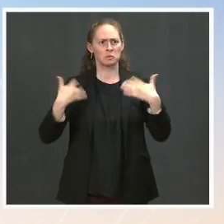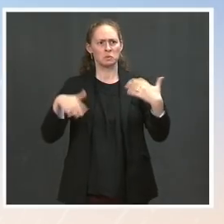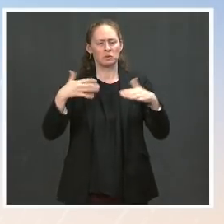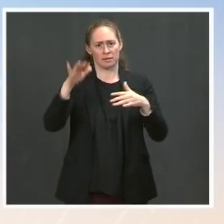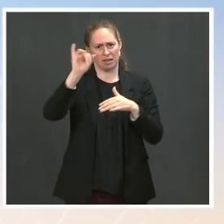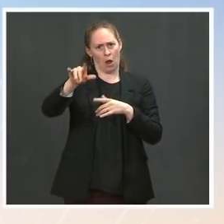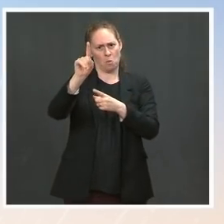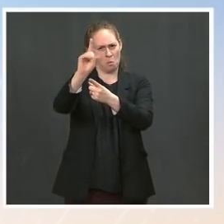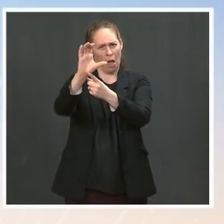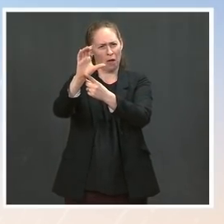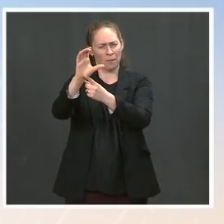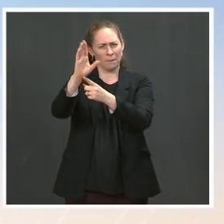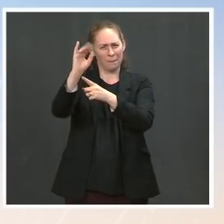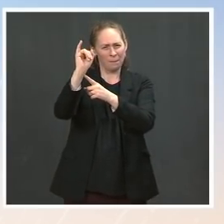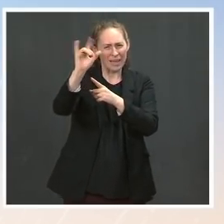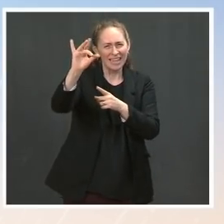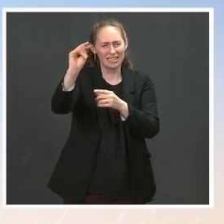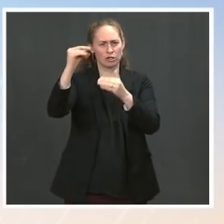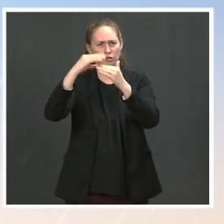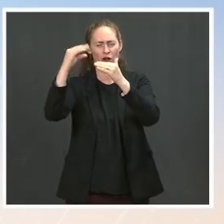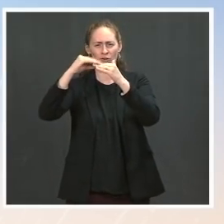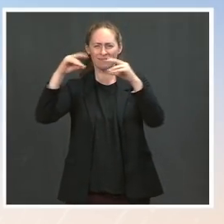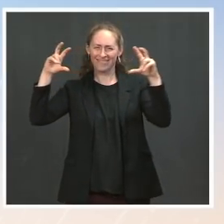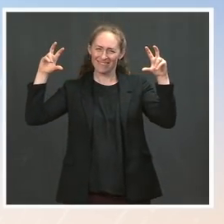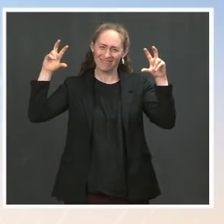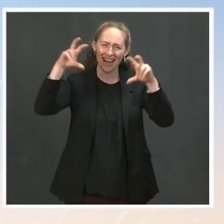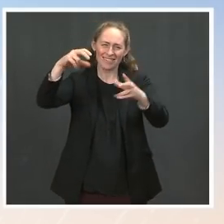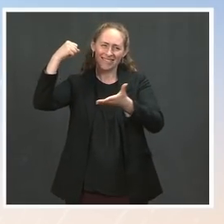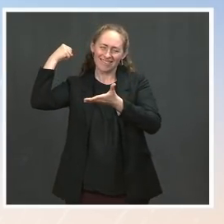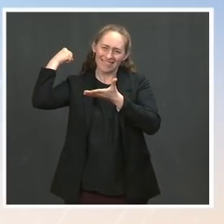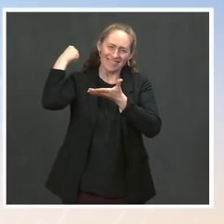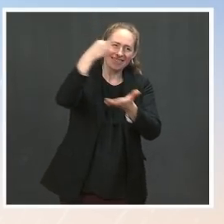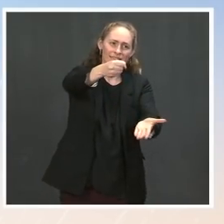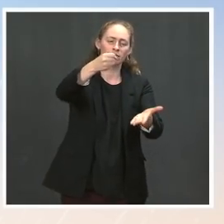to bring universal, reliable, high-speed, and affordable coverage to every family.